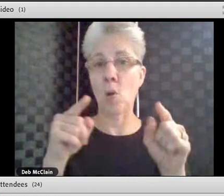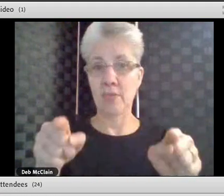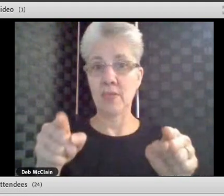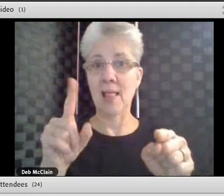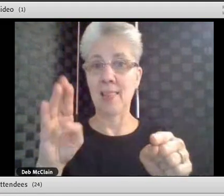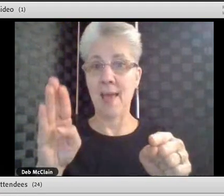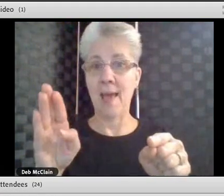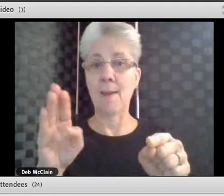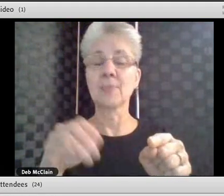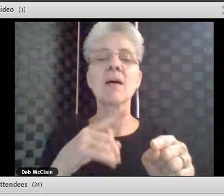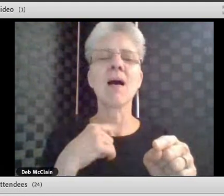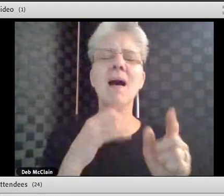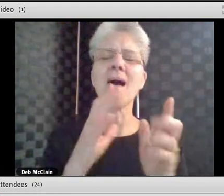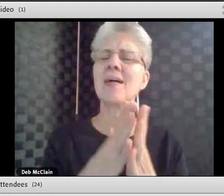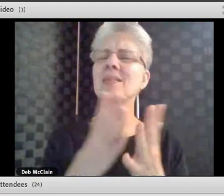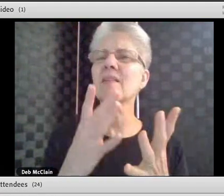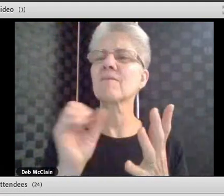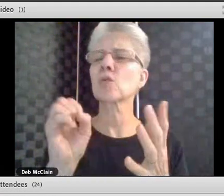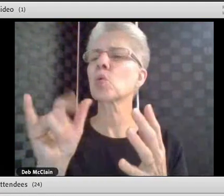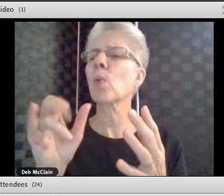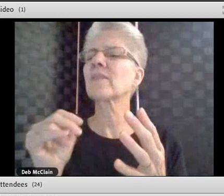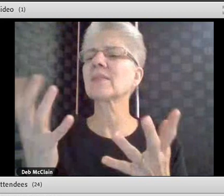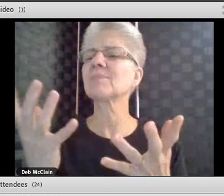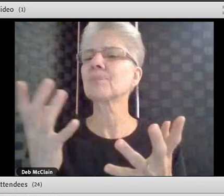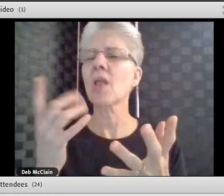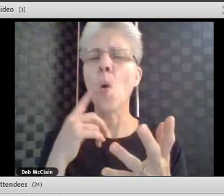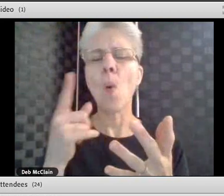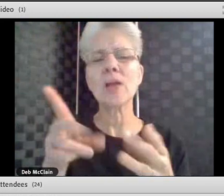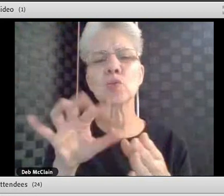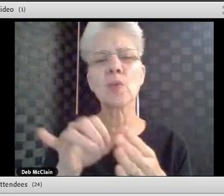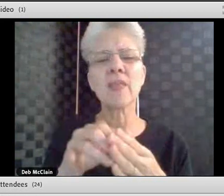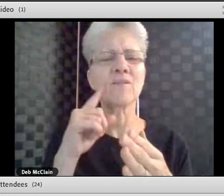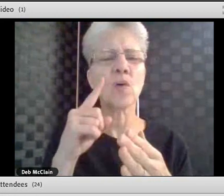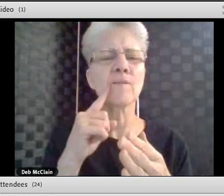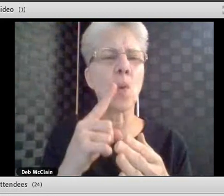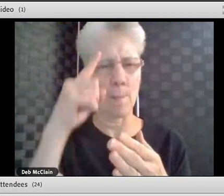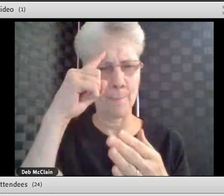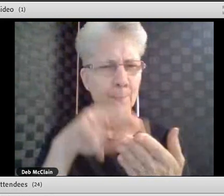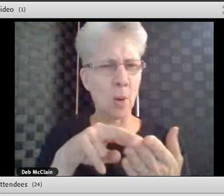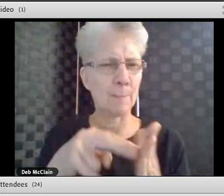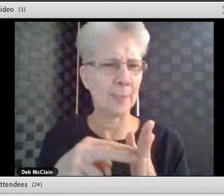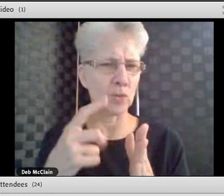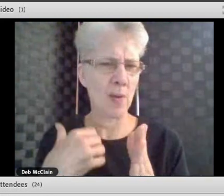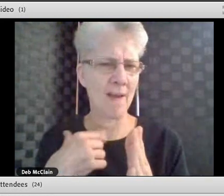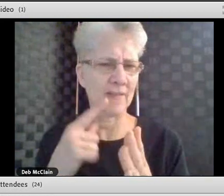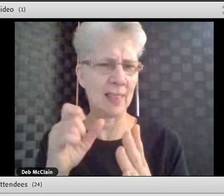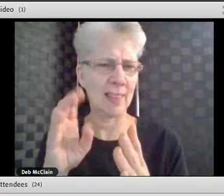So when I interviewed both labs, I asked for SWFLN, "Hey, what -- Why did you do this?